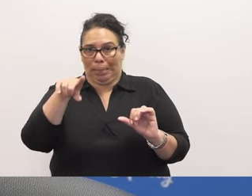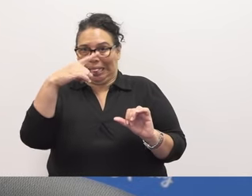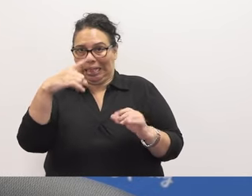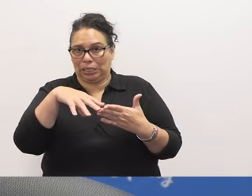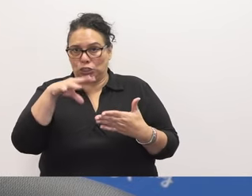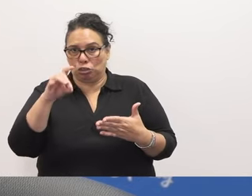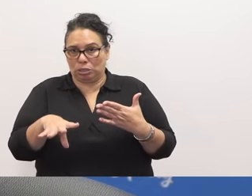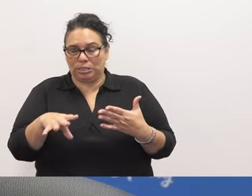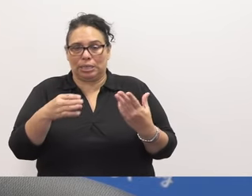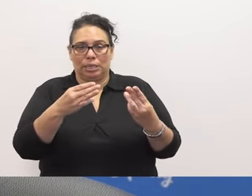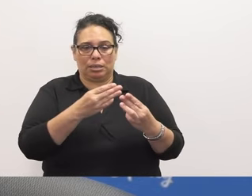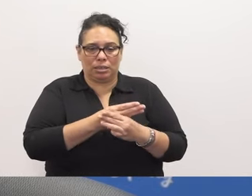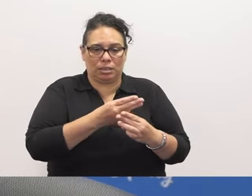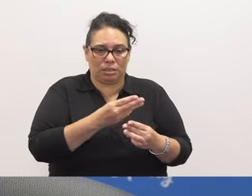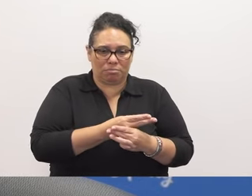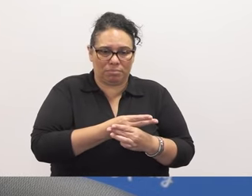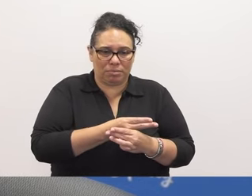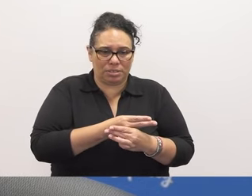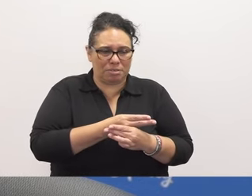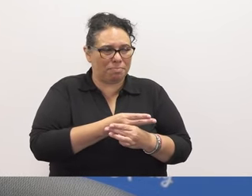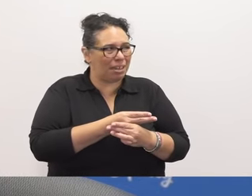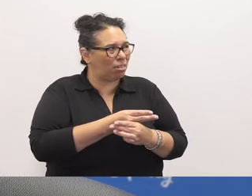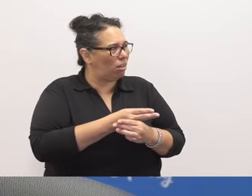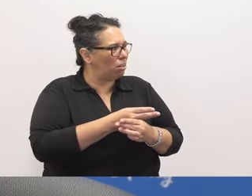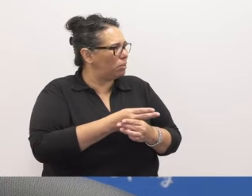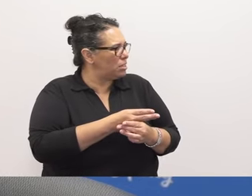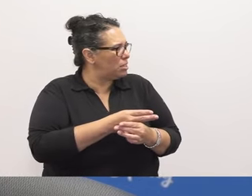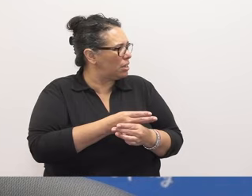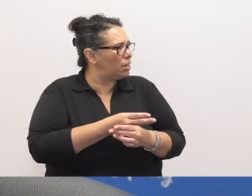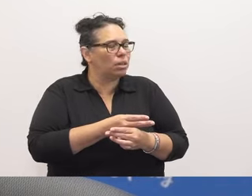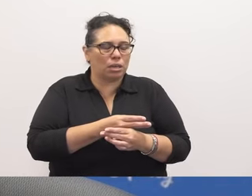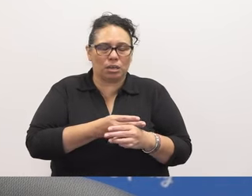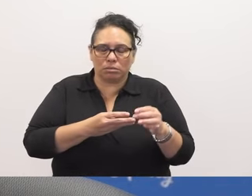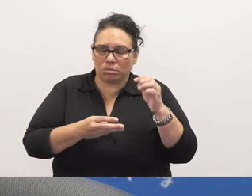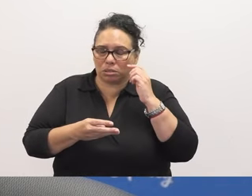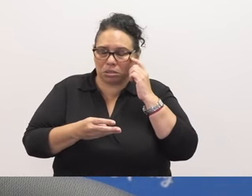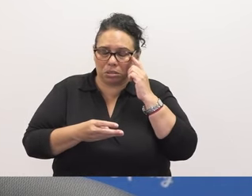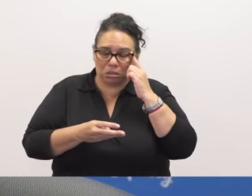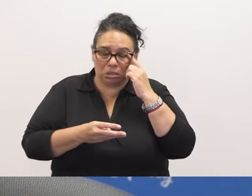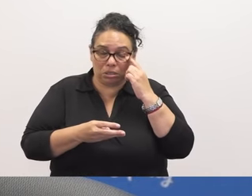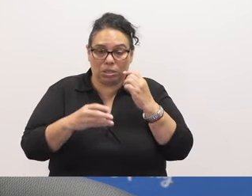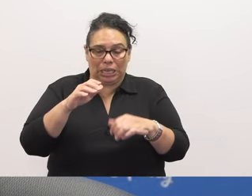for our math all, with respect to Black students and with our English all with respect to.